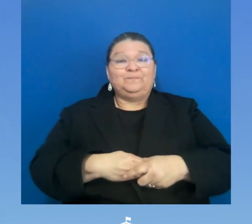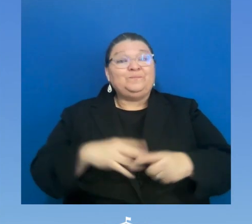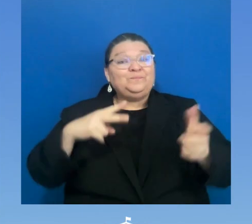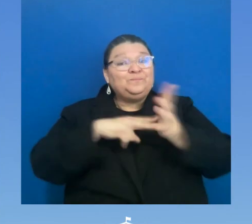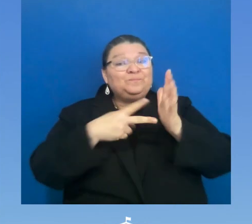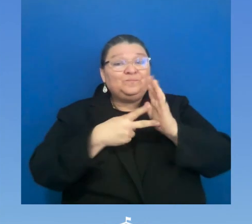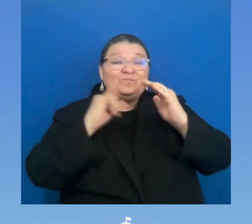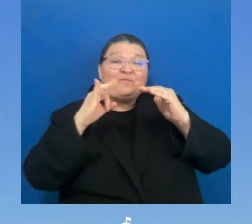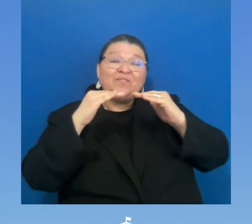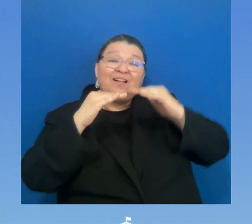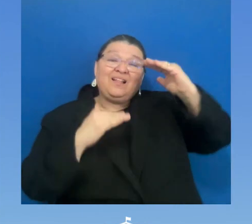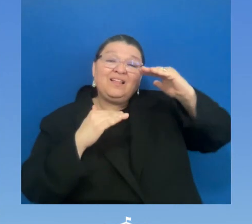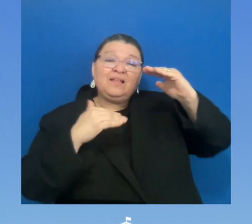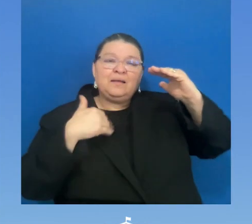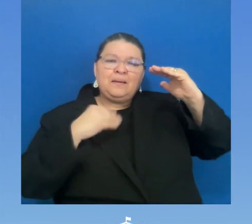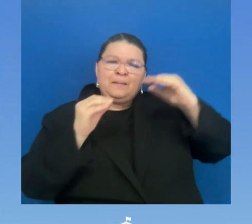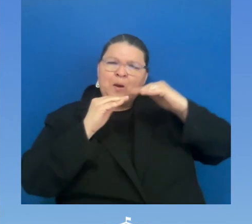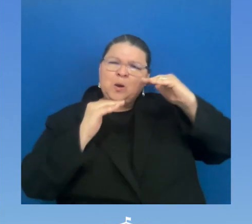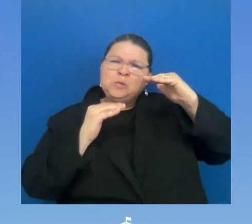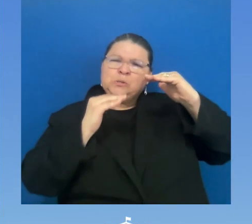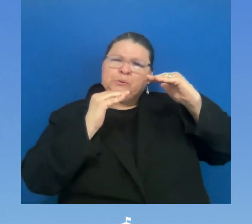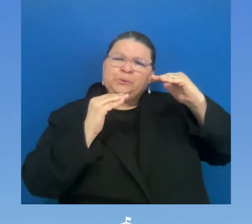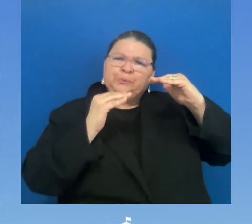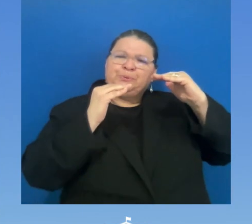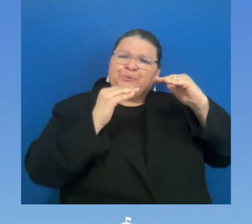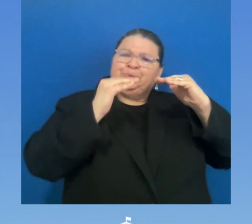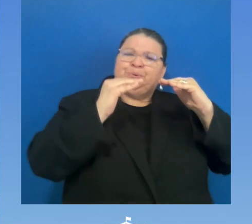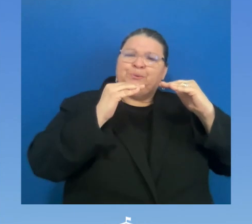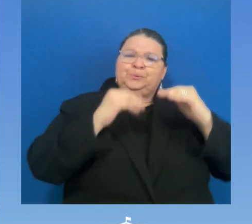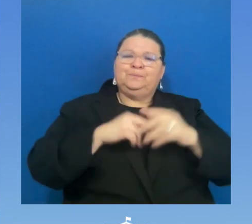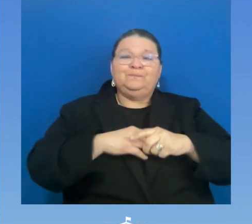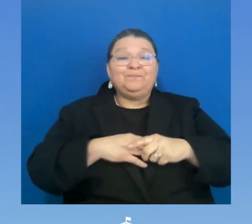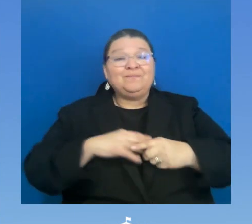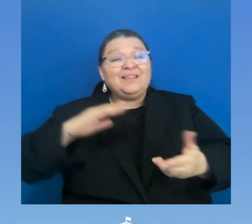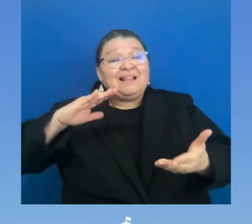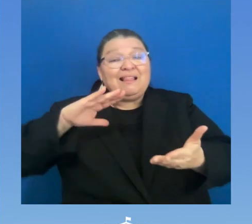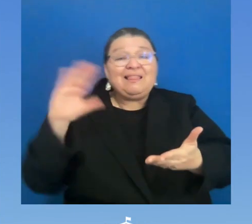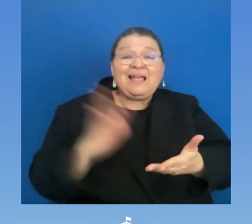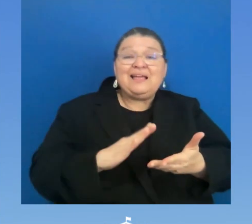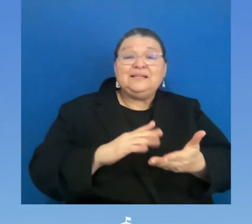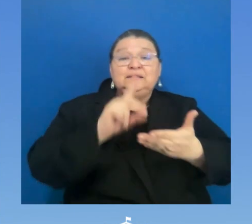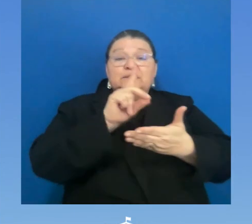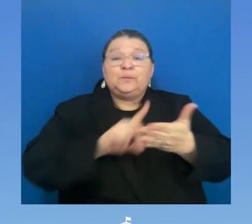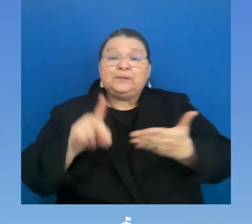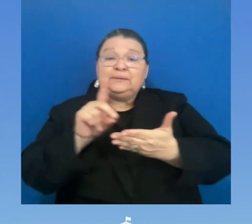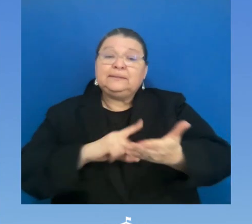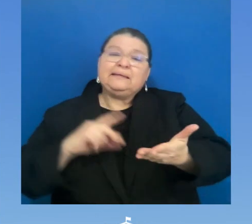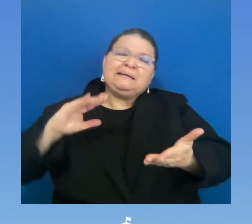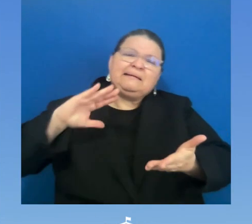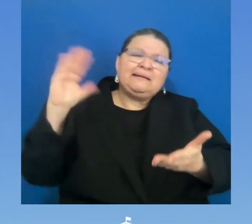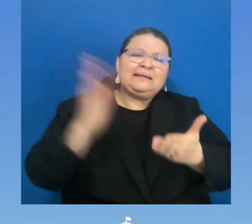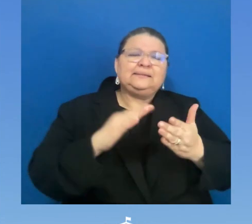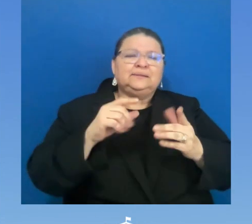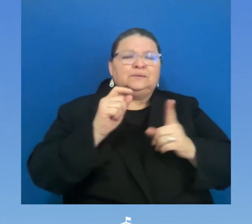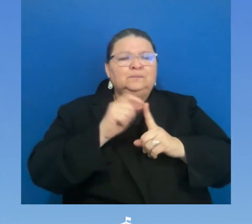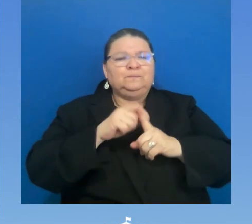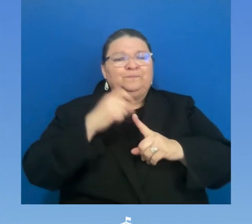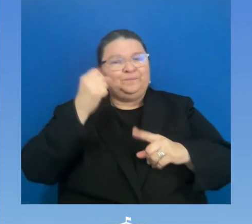with less discrimination, harassment, and we still have work to do there, too. I'm not saying we don't have work to do that. We absolutely do. I am honored to serve with the Vice President